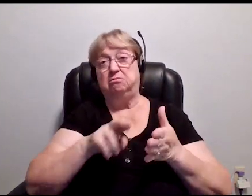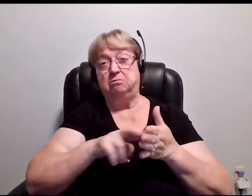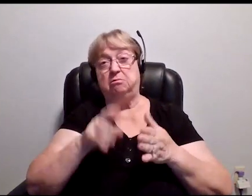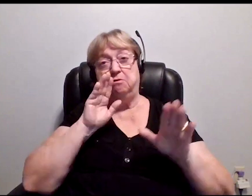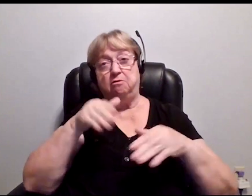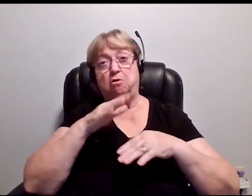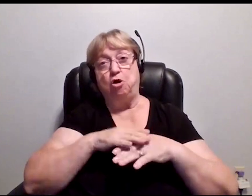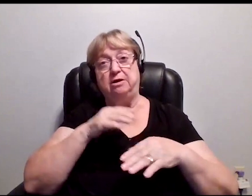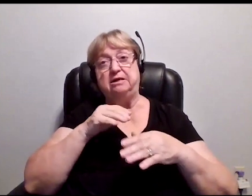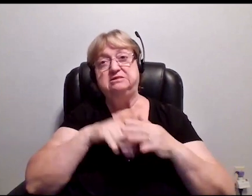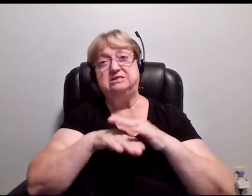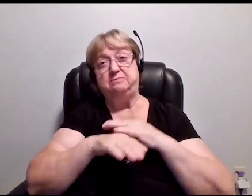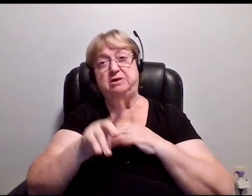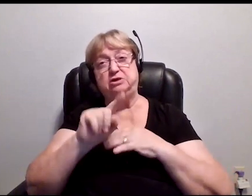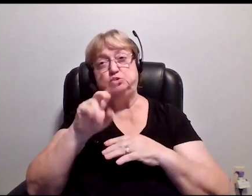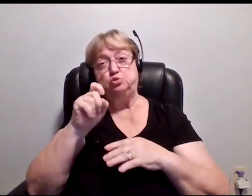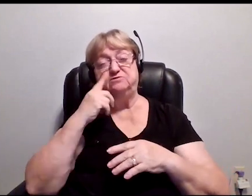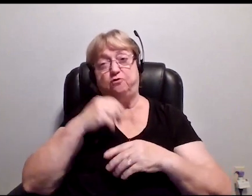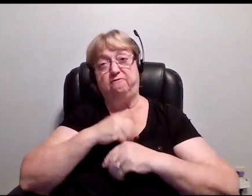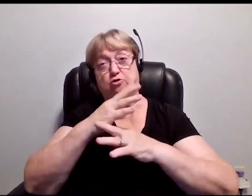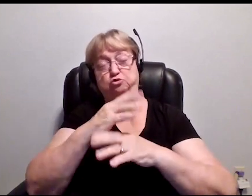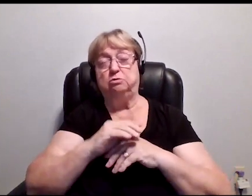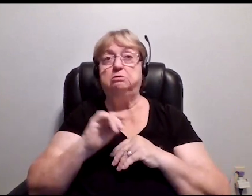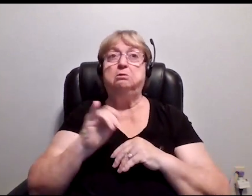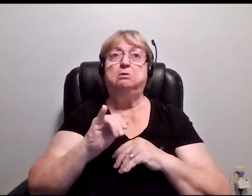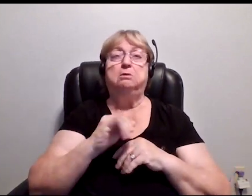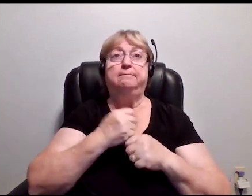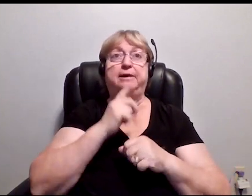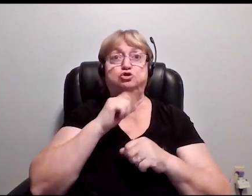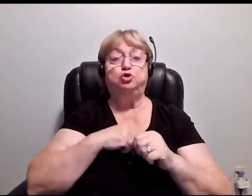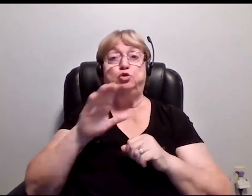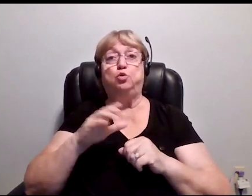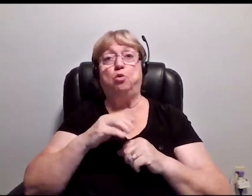of these virtual simulations. Things like making sure that they are screen reader compatible,